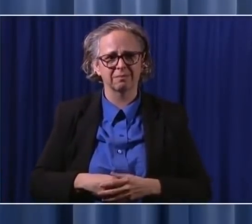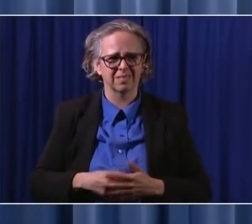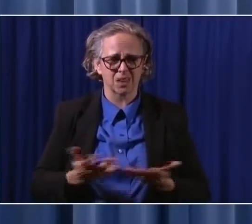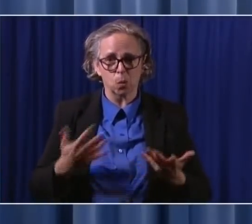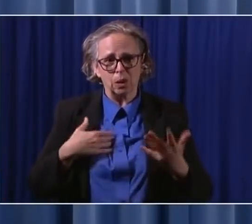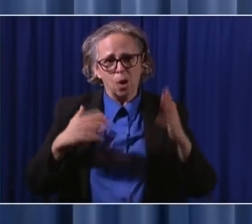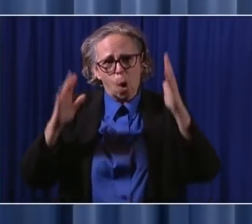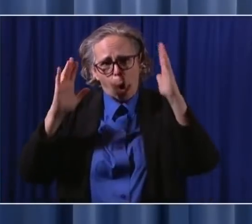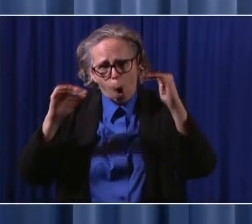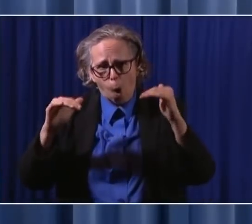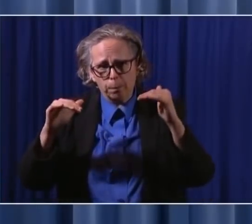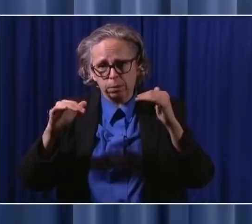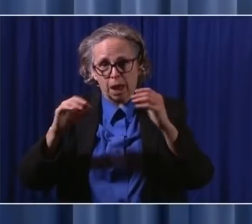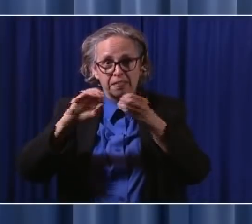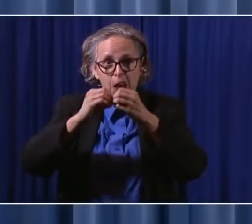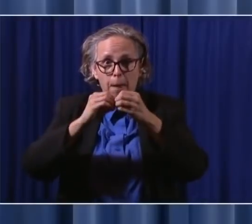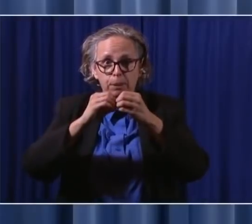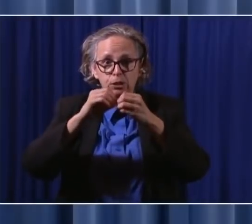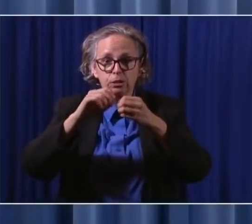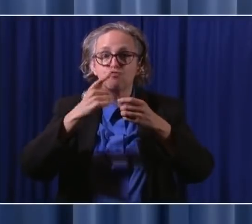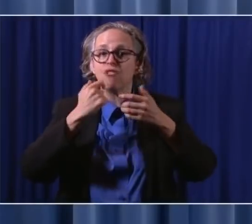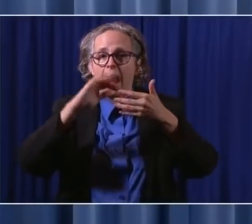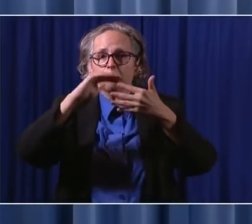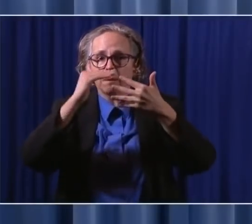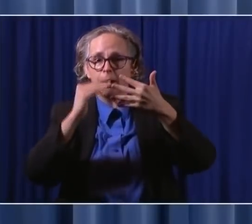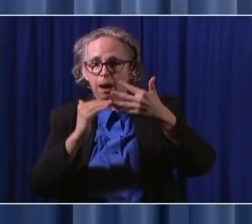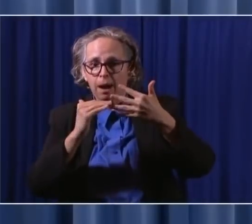IN PUBLIC. THE ORDER WILL STAY ON AS LONG AS THE COUNTY IS AT THE RED LEVEL OR PURPLE LEVEL.